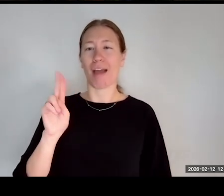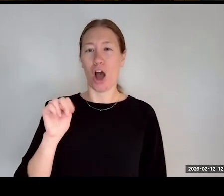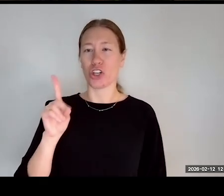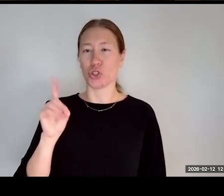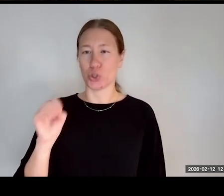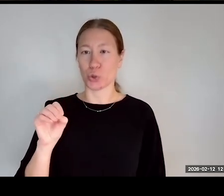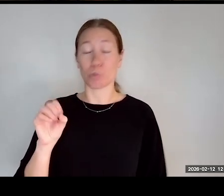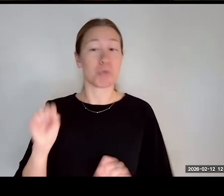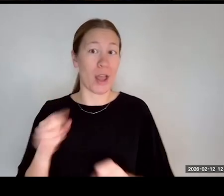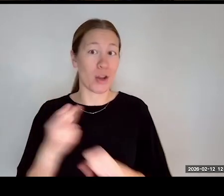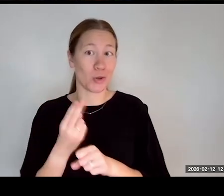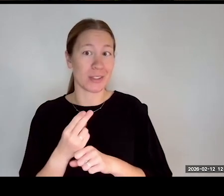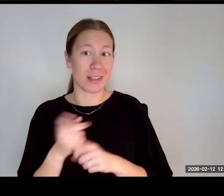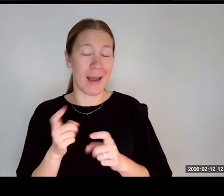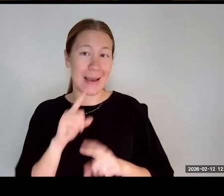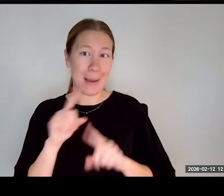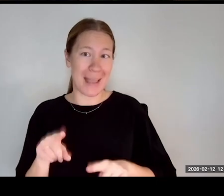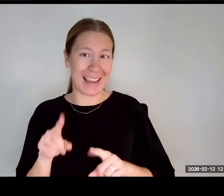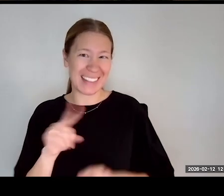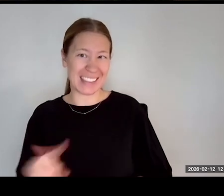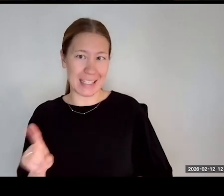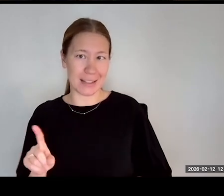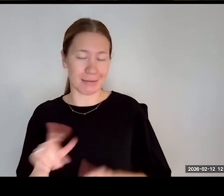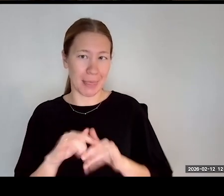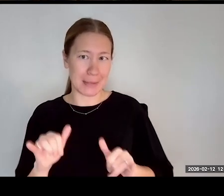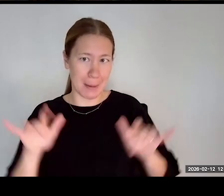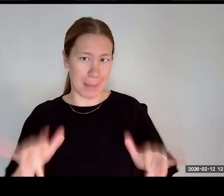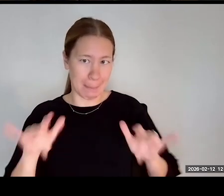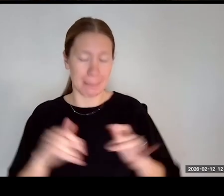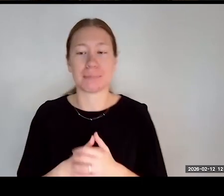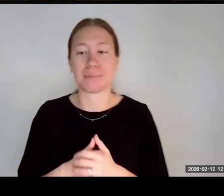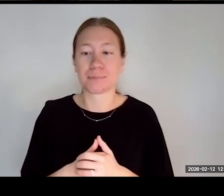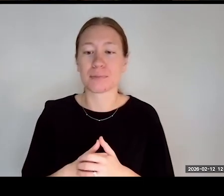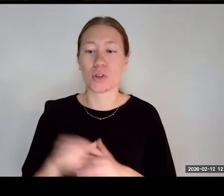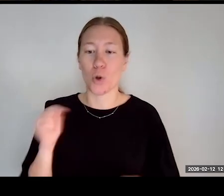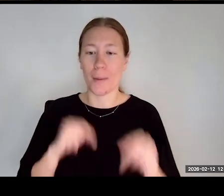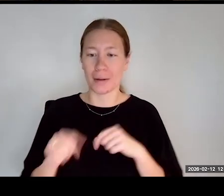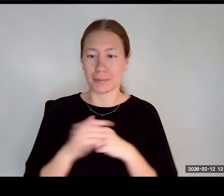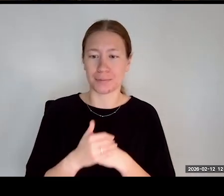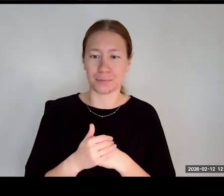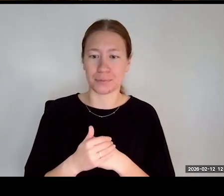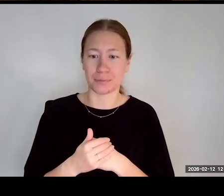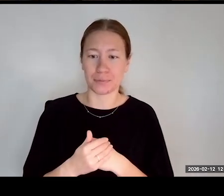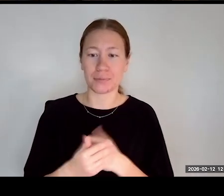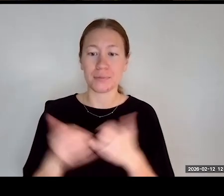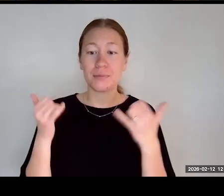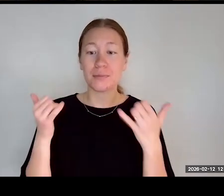And then I'm going to help to maintain the styling that I've applied by modifying the heading level.